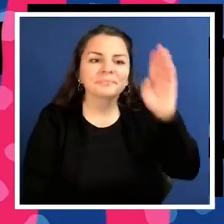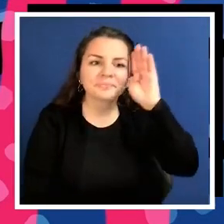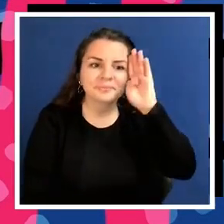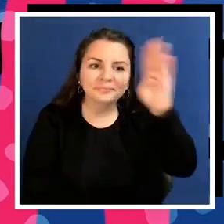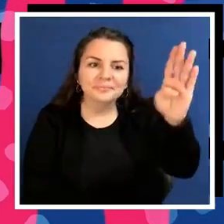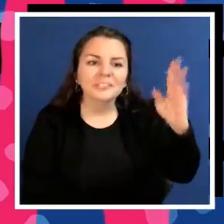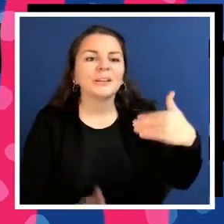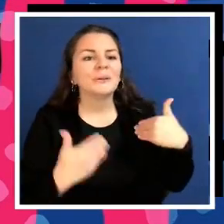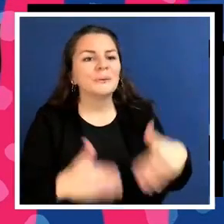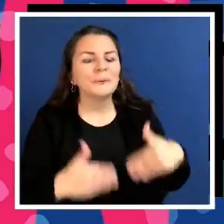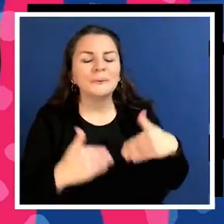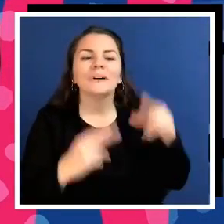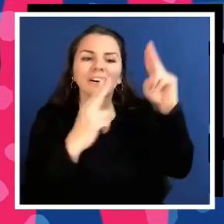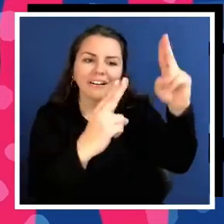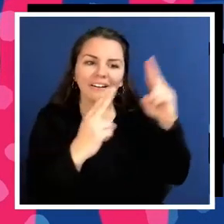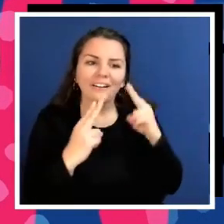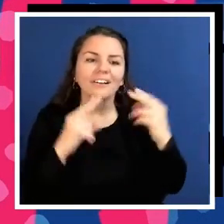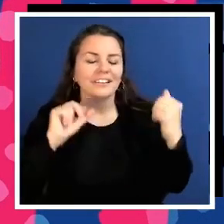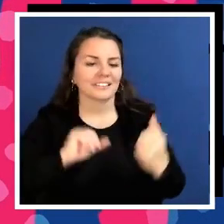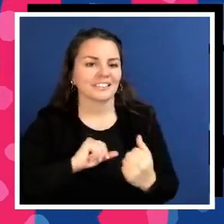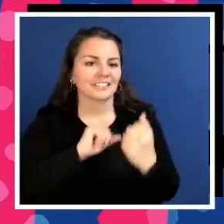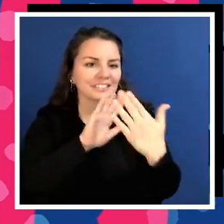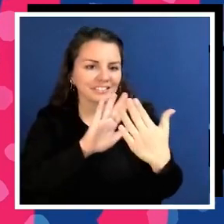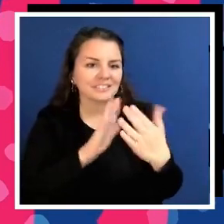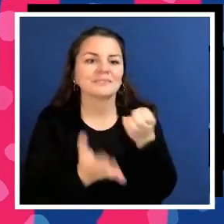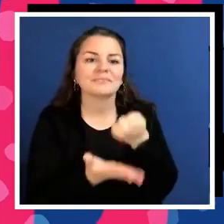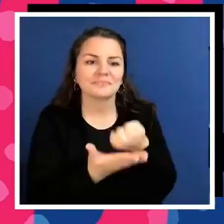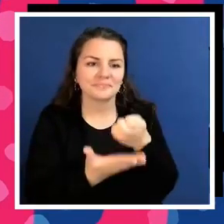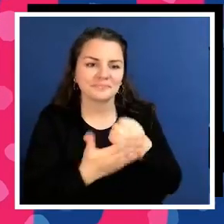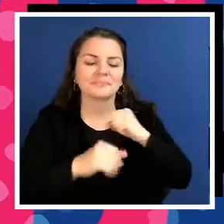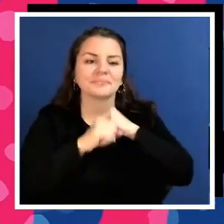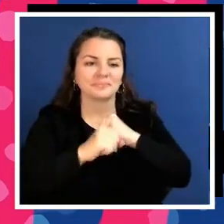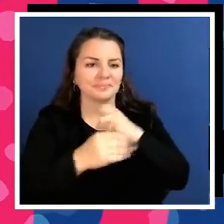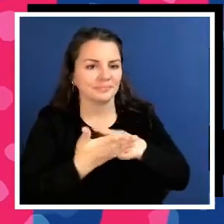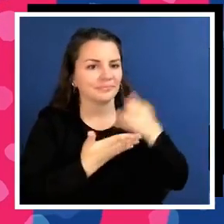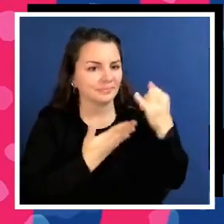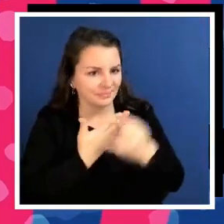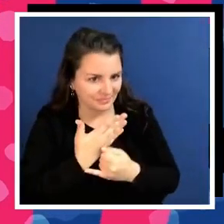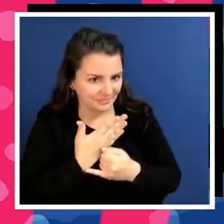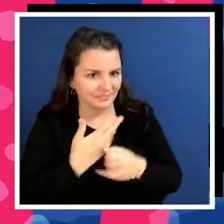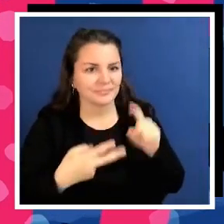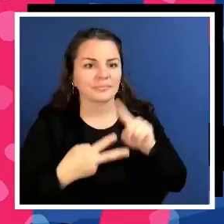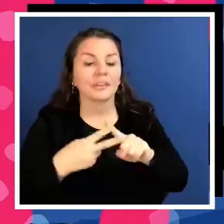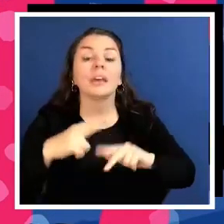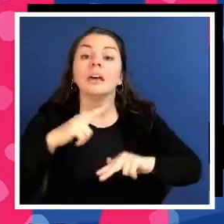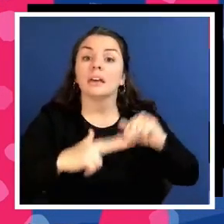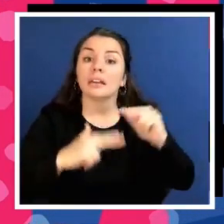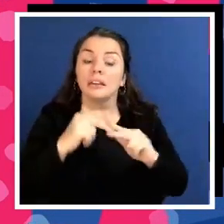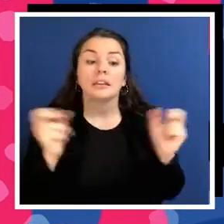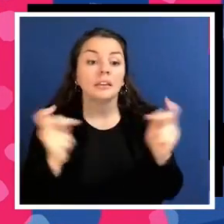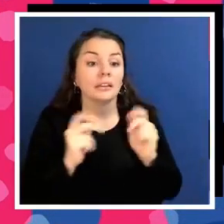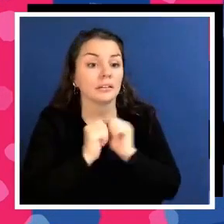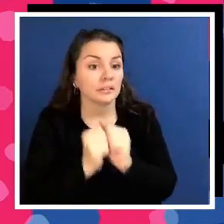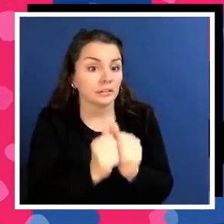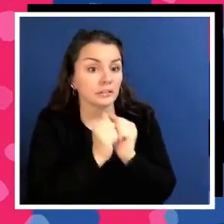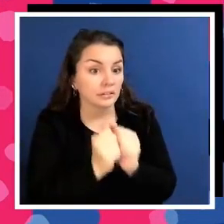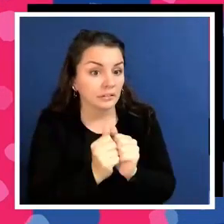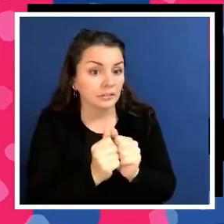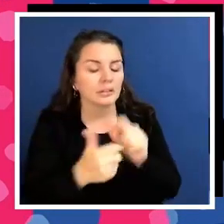AMAMPION OF THE CHILD TAX NIMIM